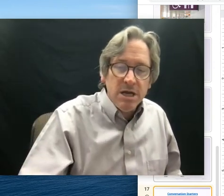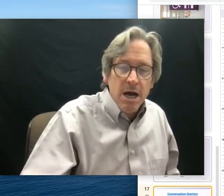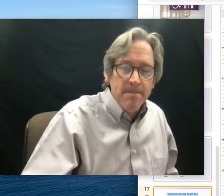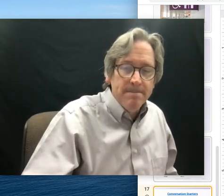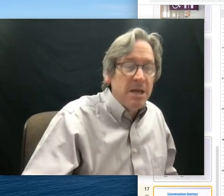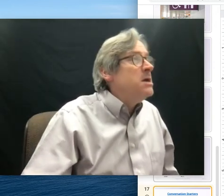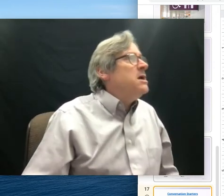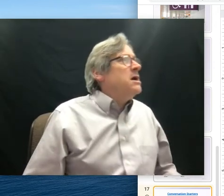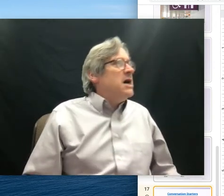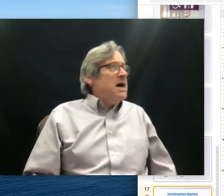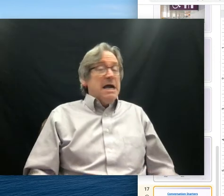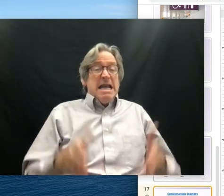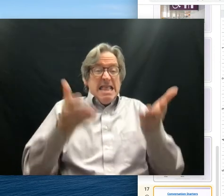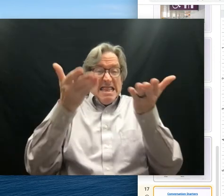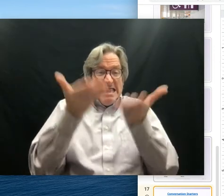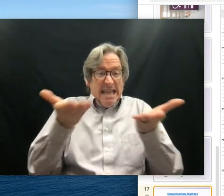um uh things